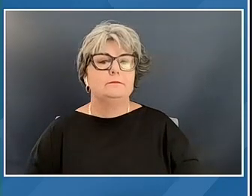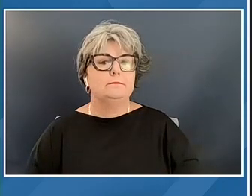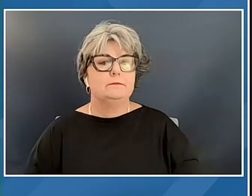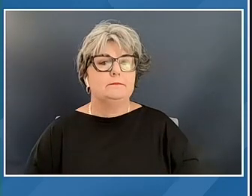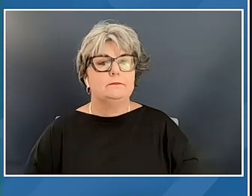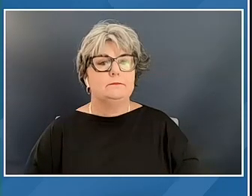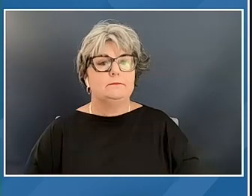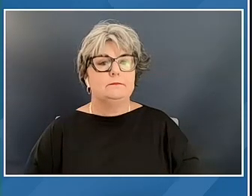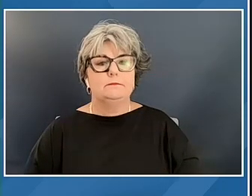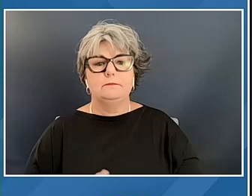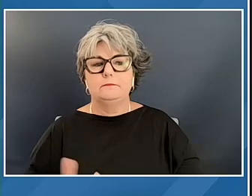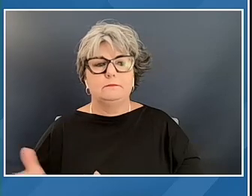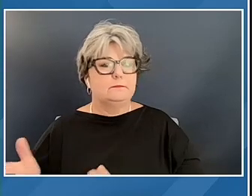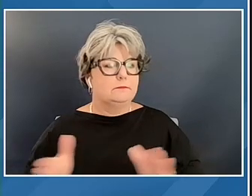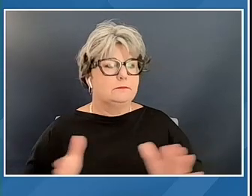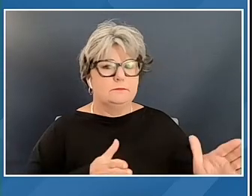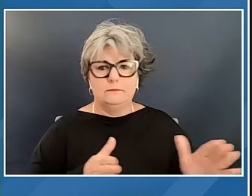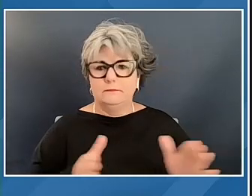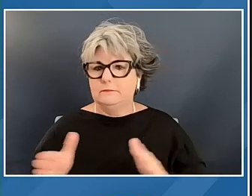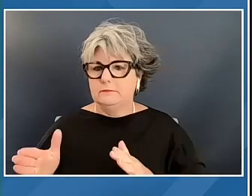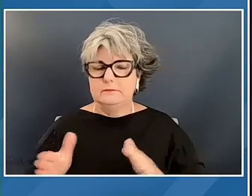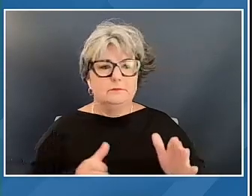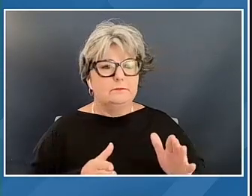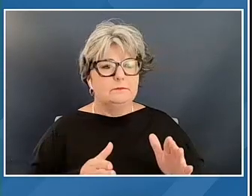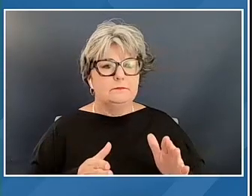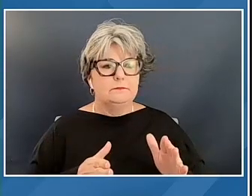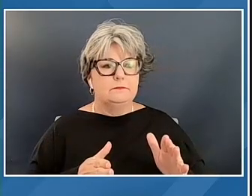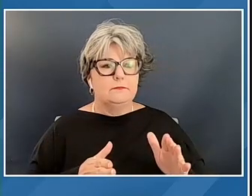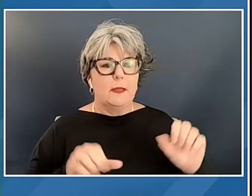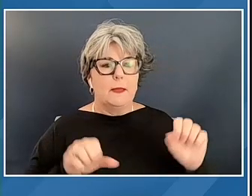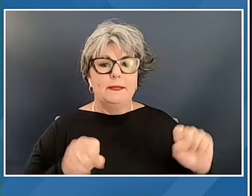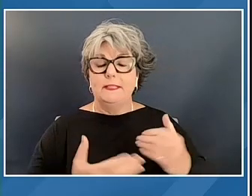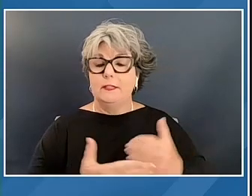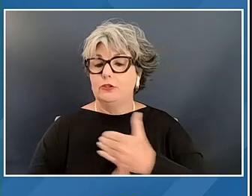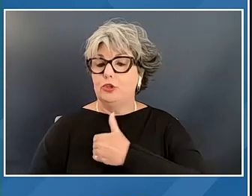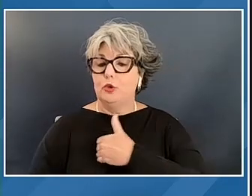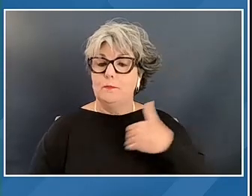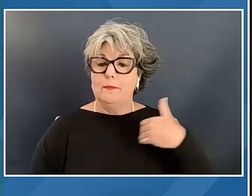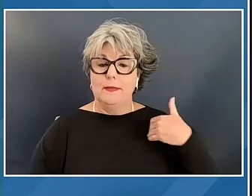Can we reach out to those potential new members and see if they're able to join us?